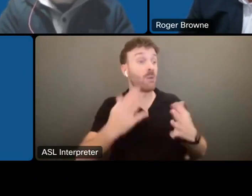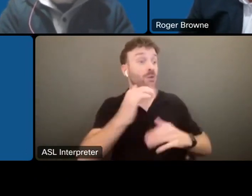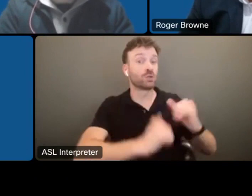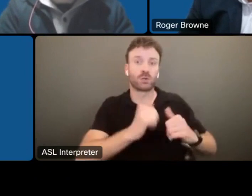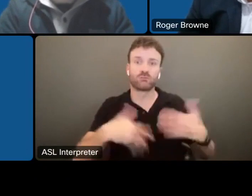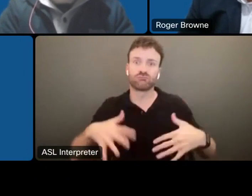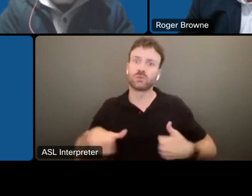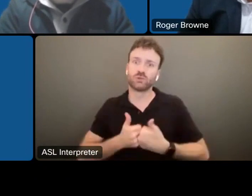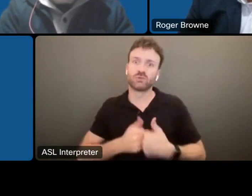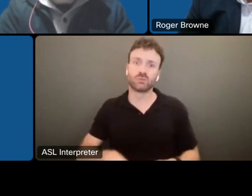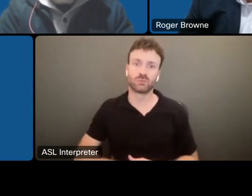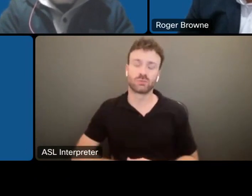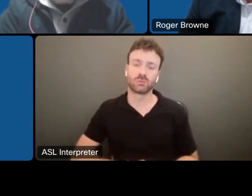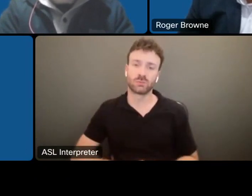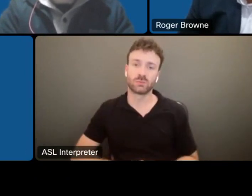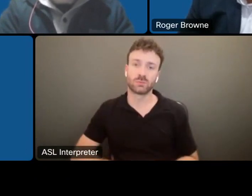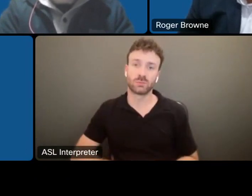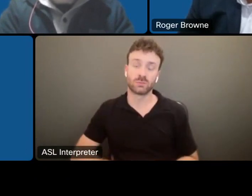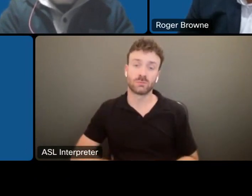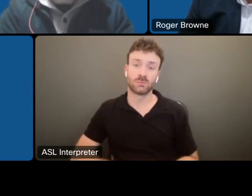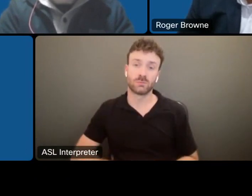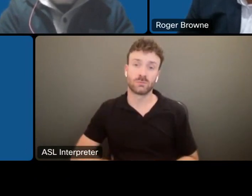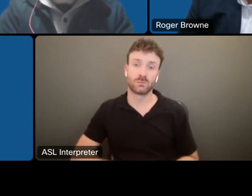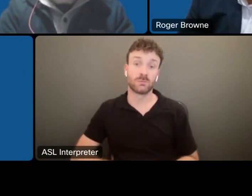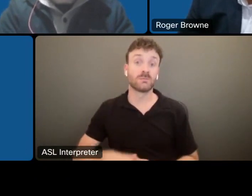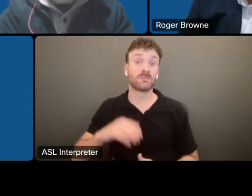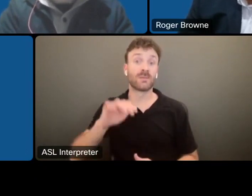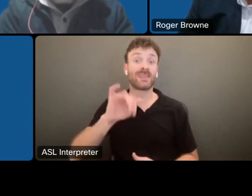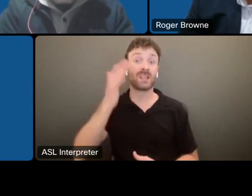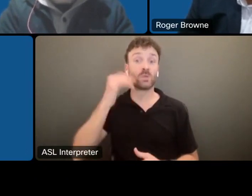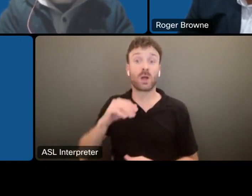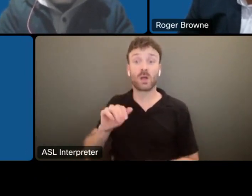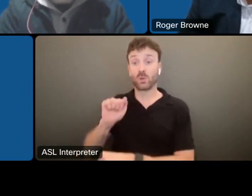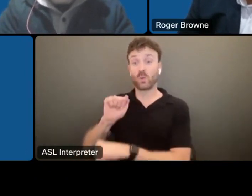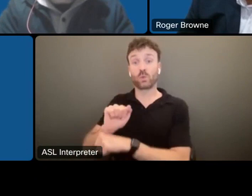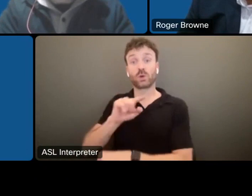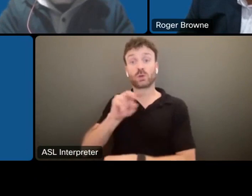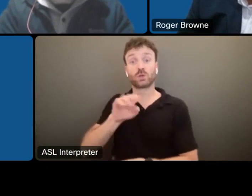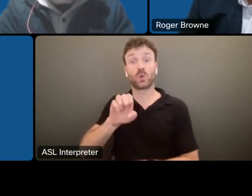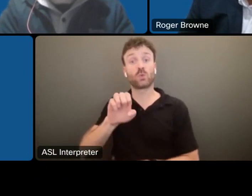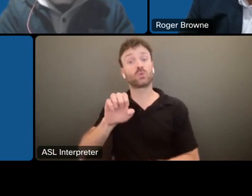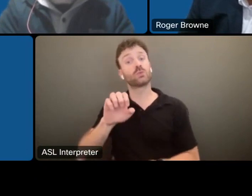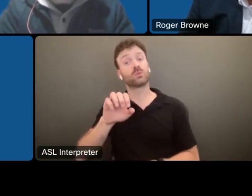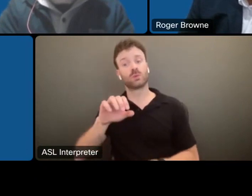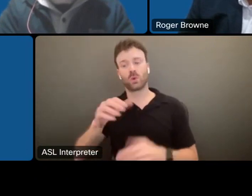And that's why we're not just engaging the work zone coordinators. We're not just engaging the enforcement officers.